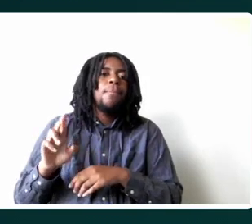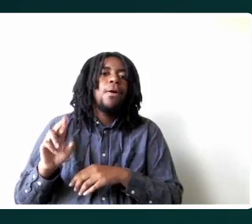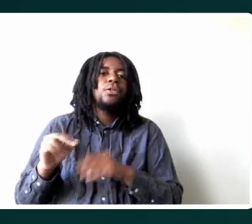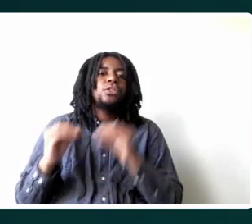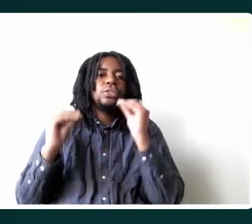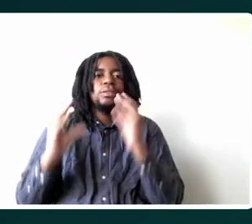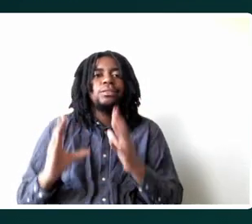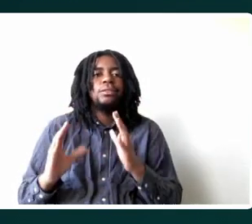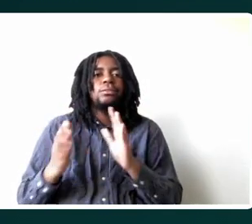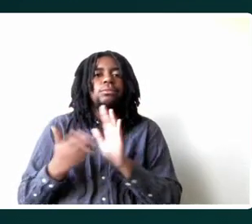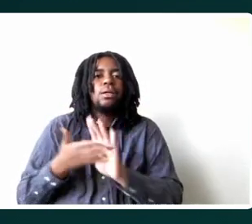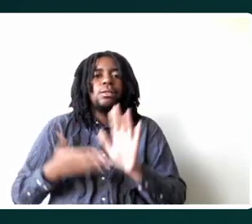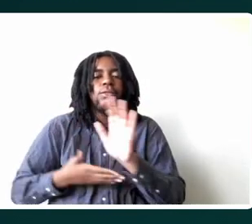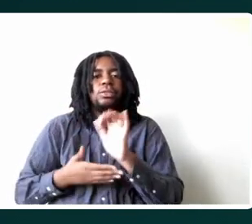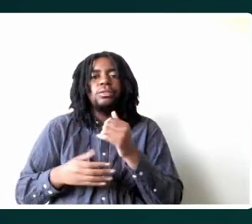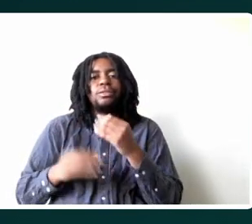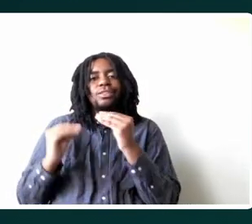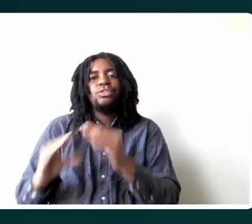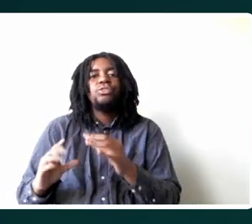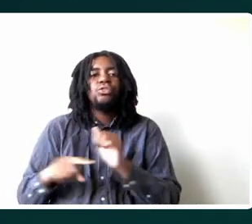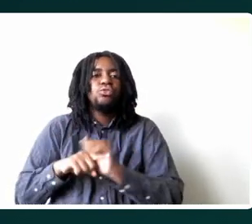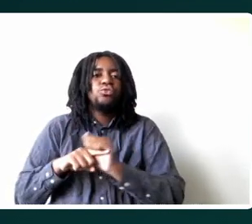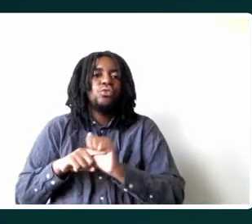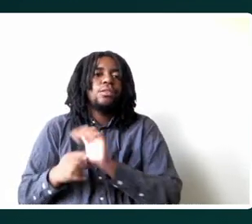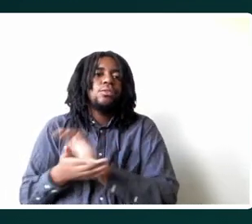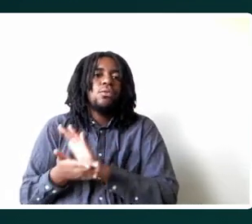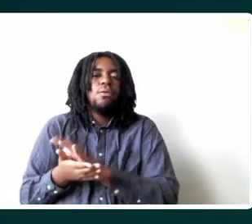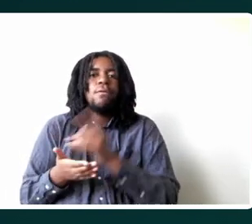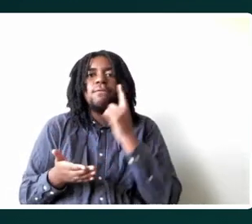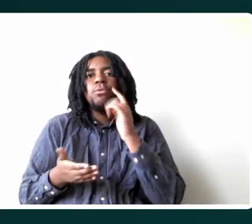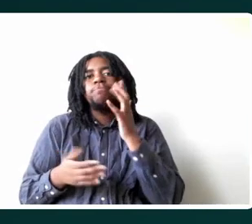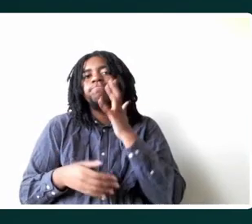American students, aspiring teachers in D.C. And each of these three institutions